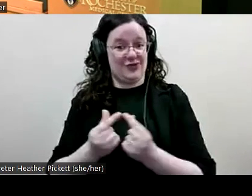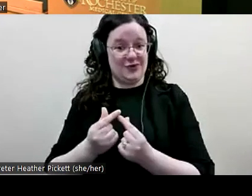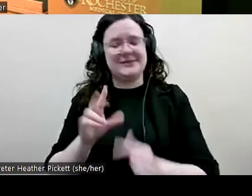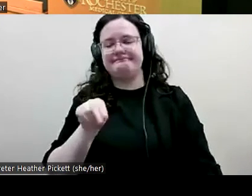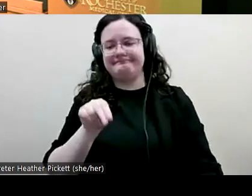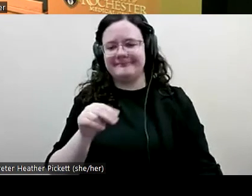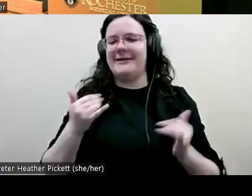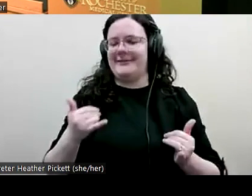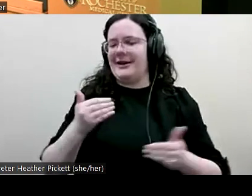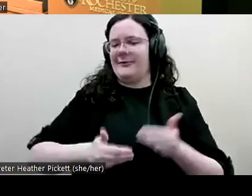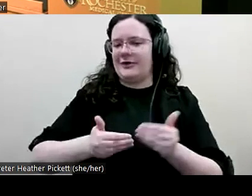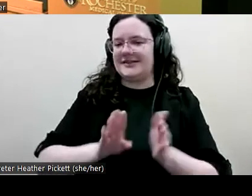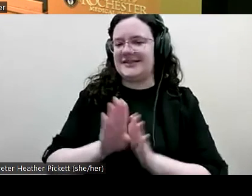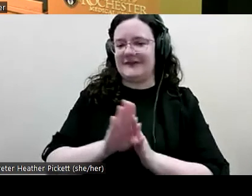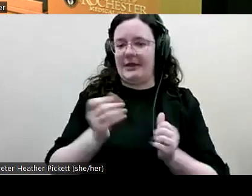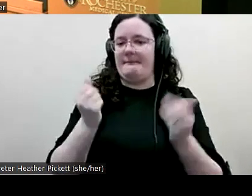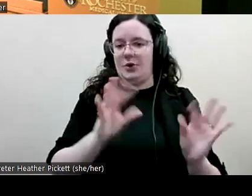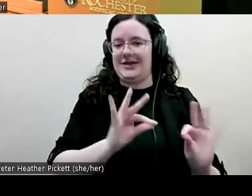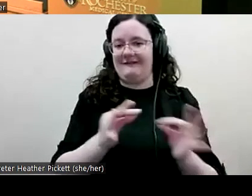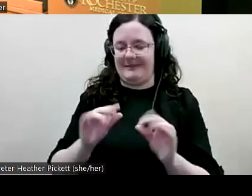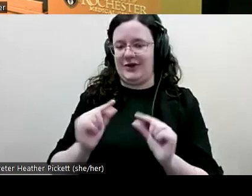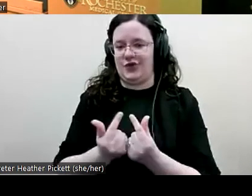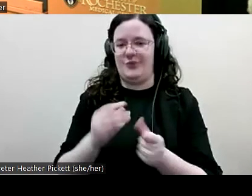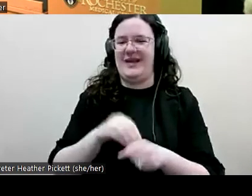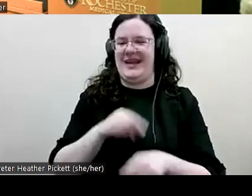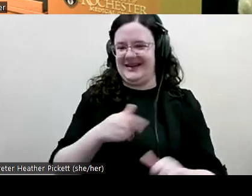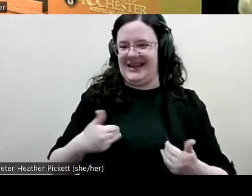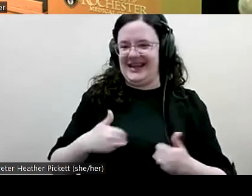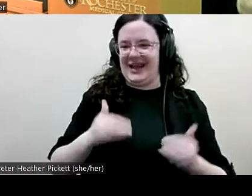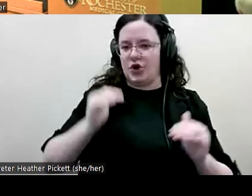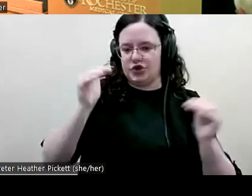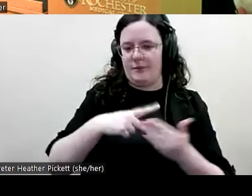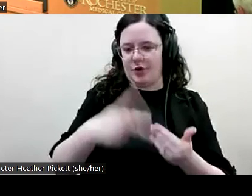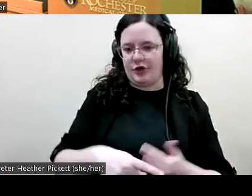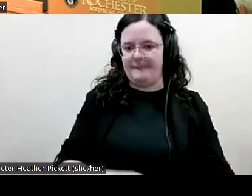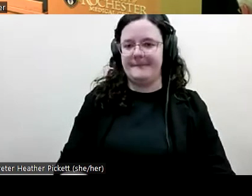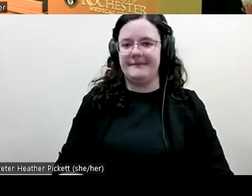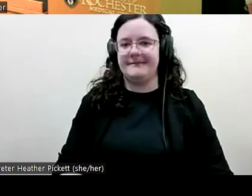a multif family group in our young adults program well again really want to thank you for inviting